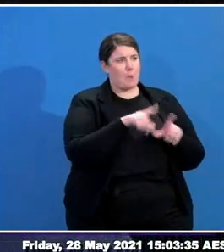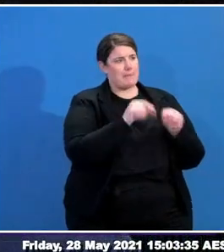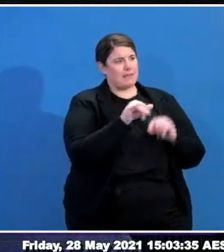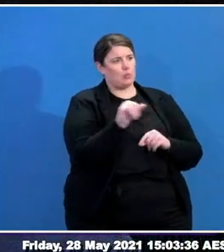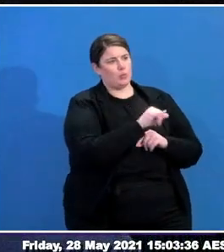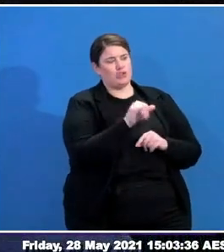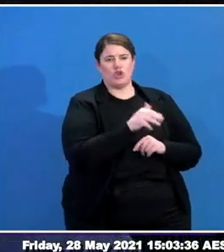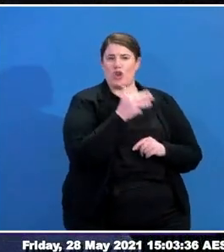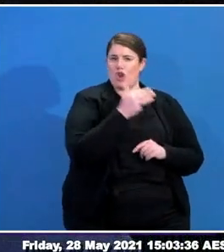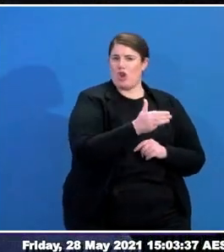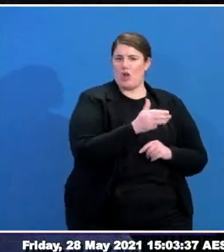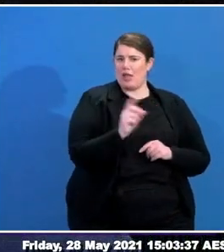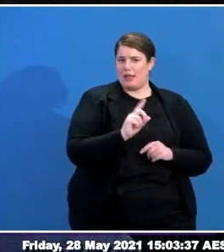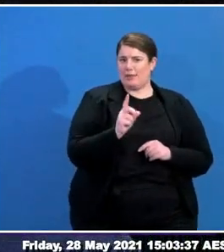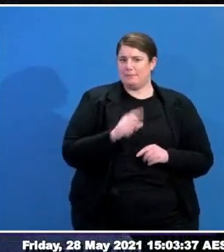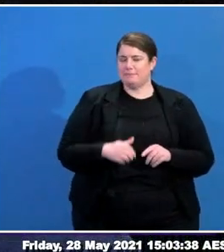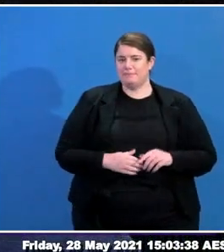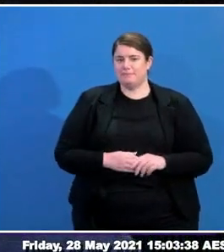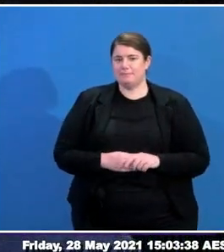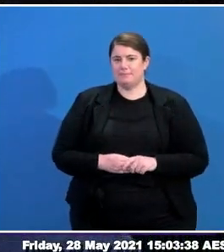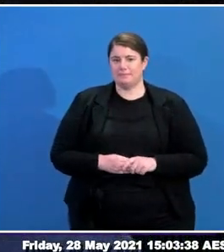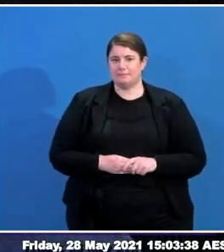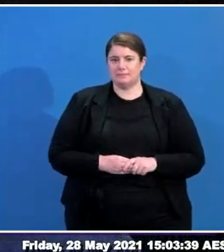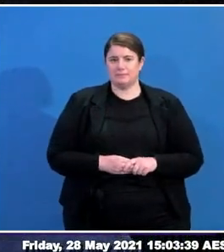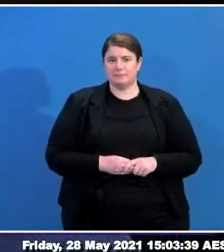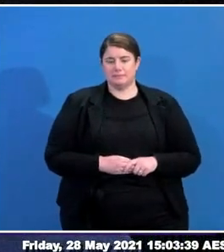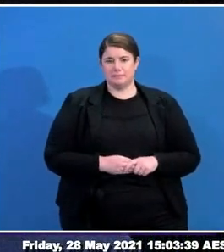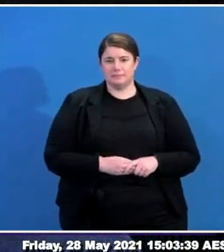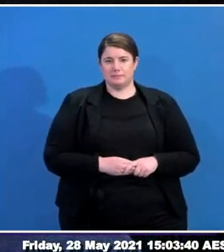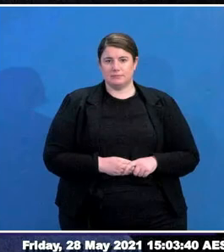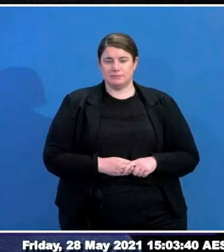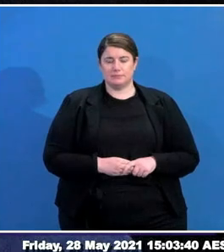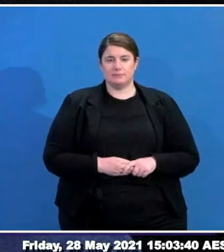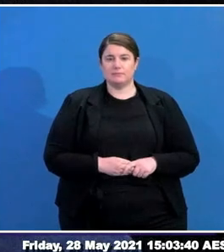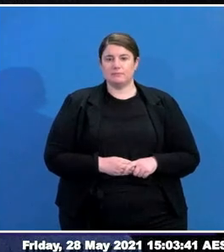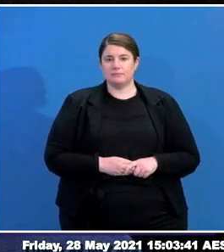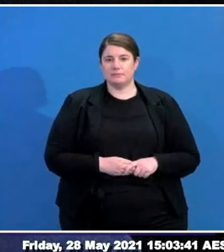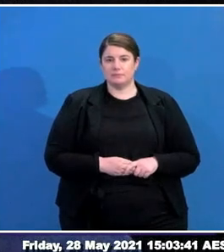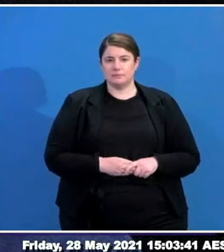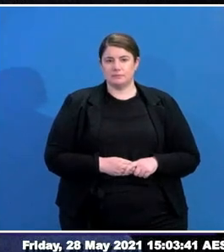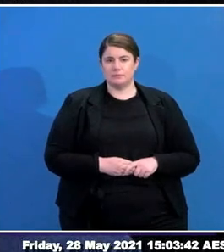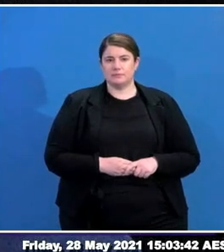There is a notifiable instrument as part of the arrangements for